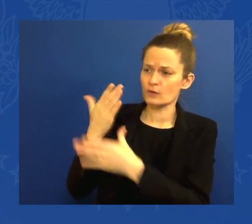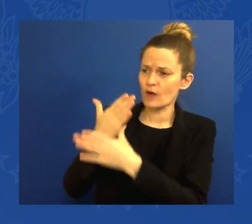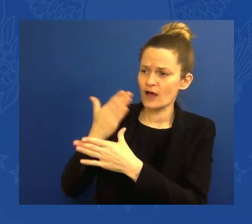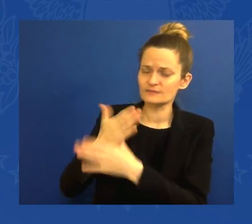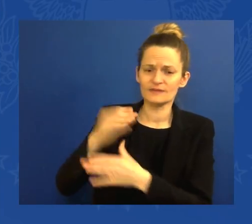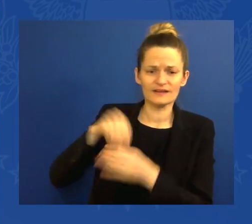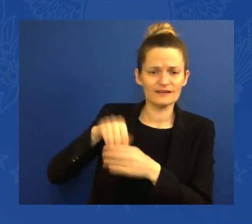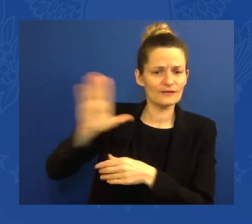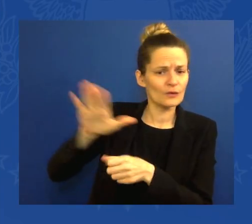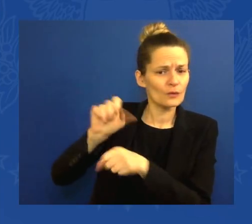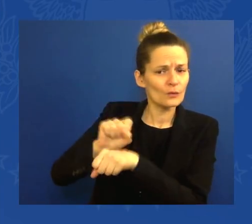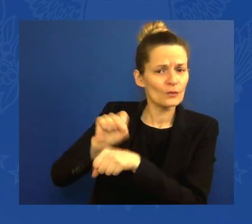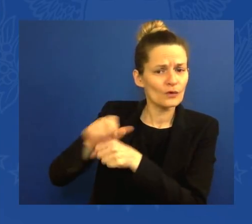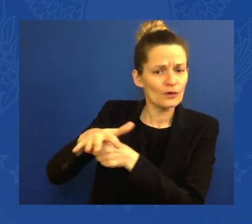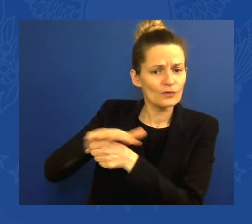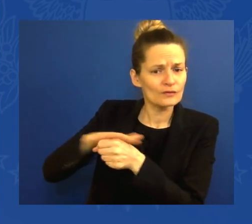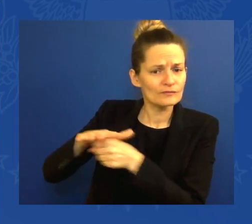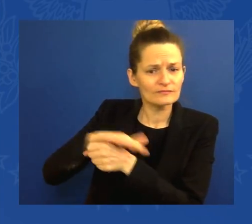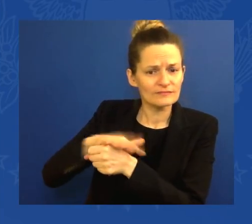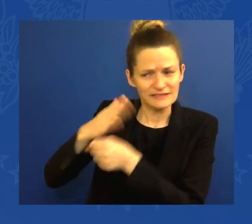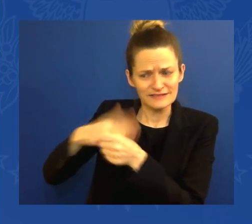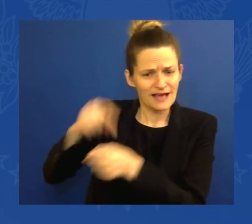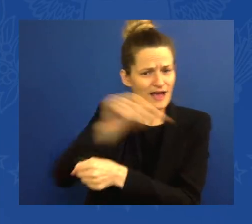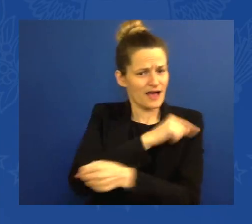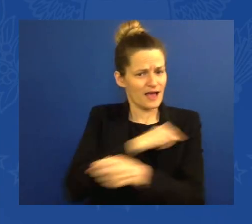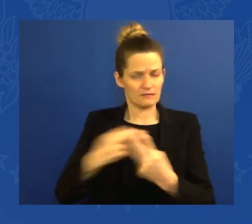Today, we send a clear and strong message